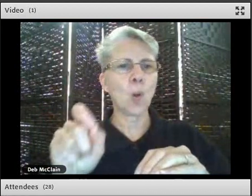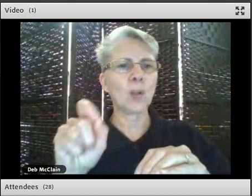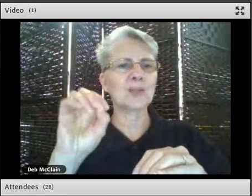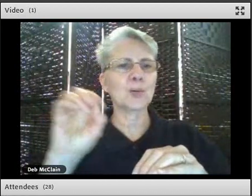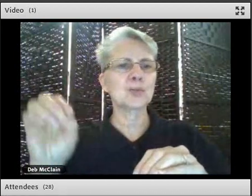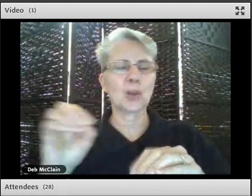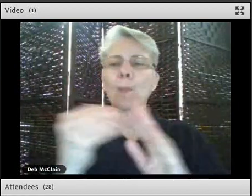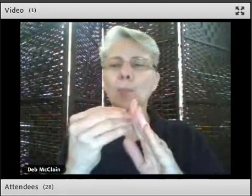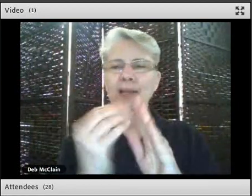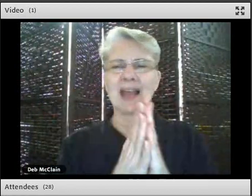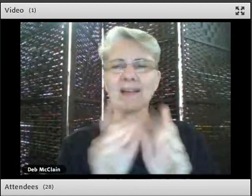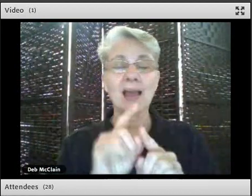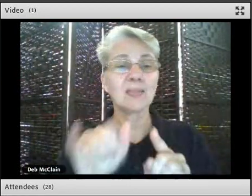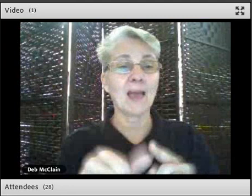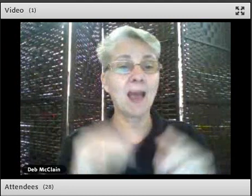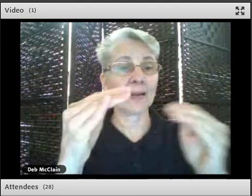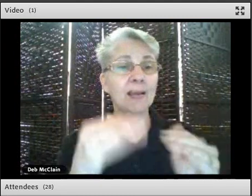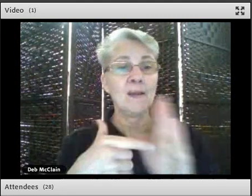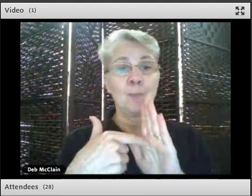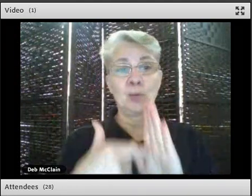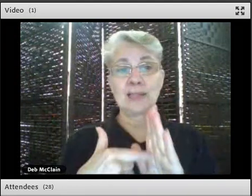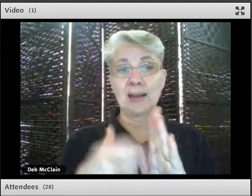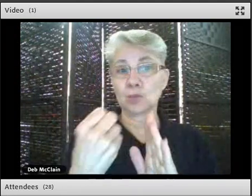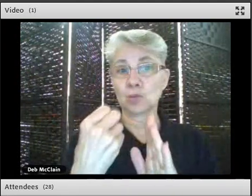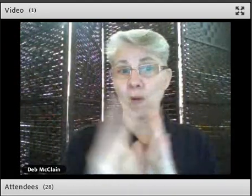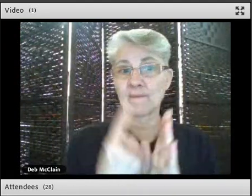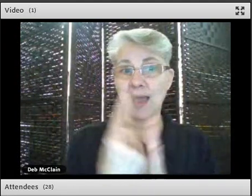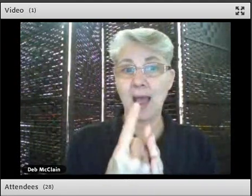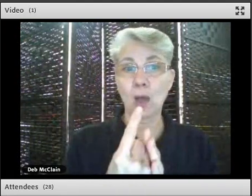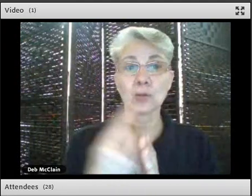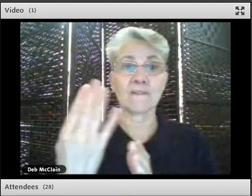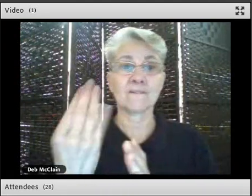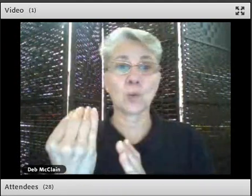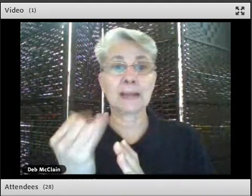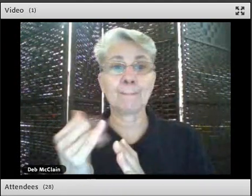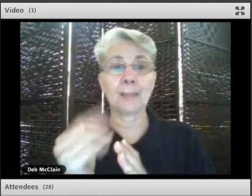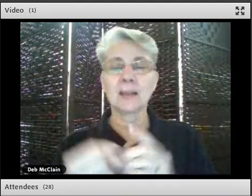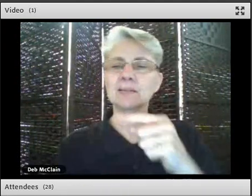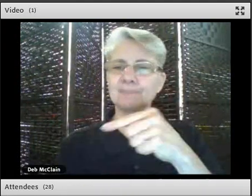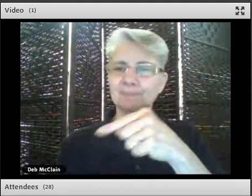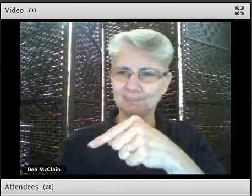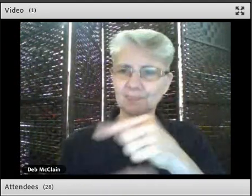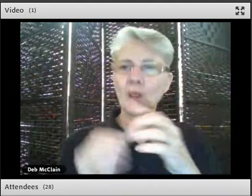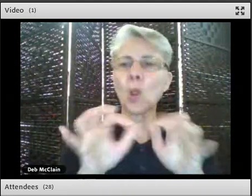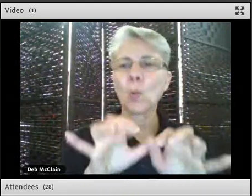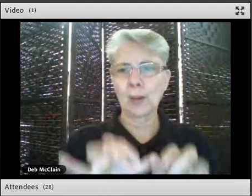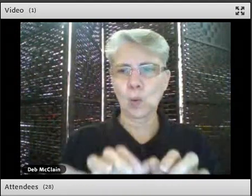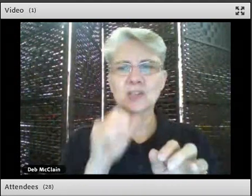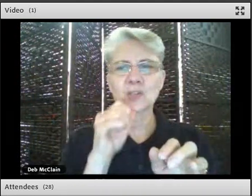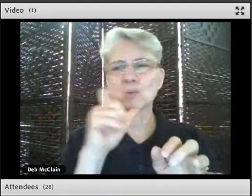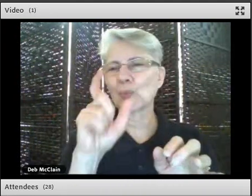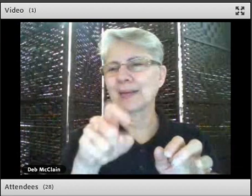So, you don't need to fuss with it. Just take what you see and put it in the parentheses.